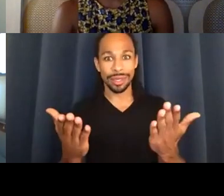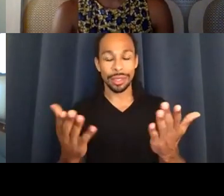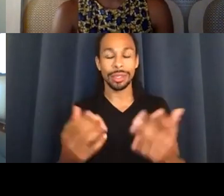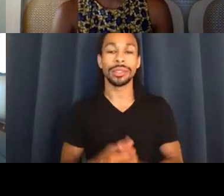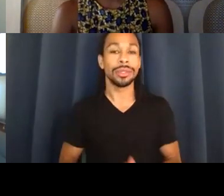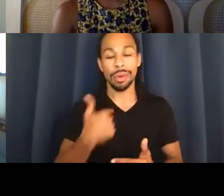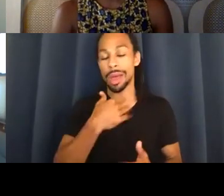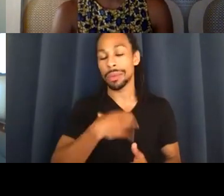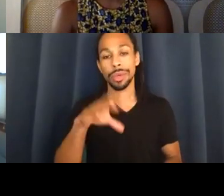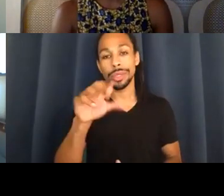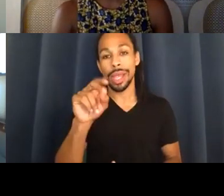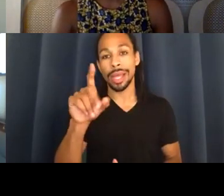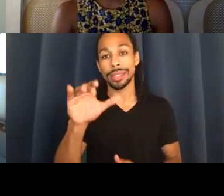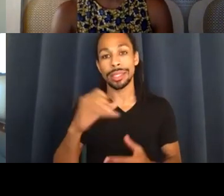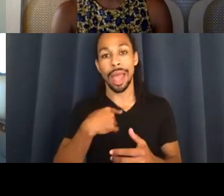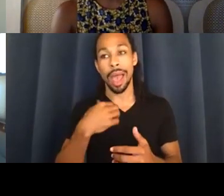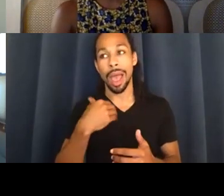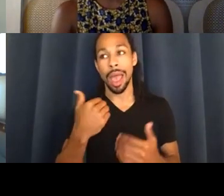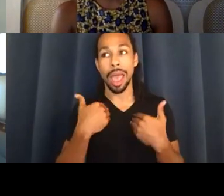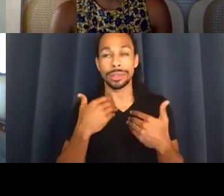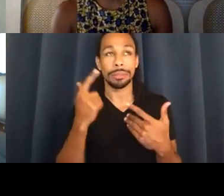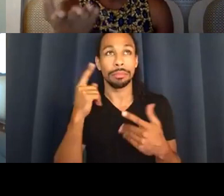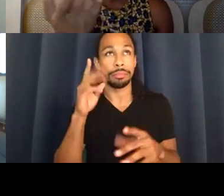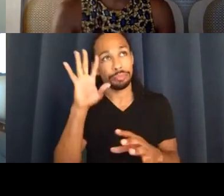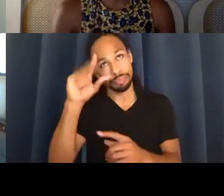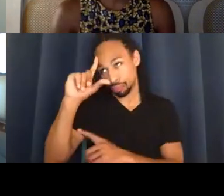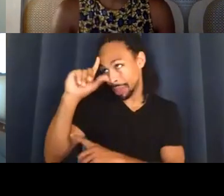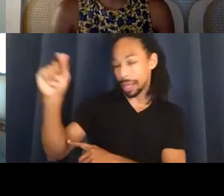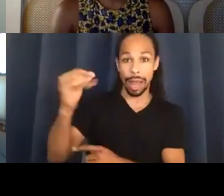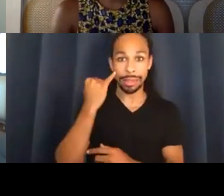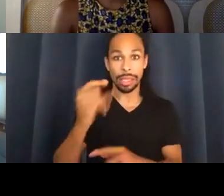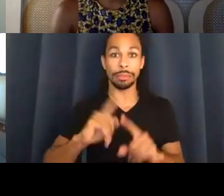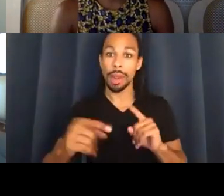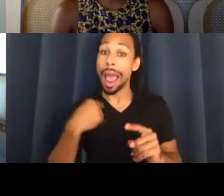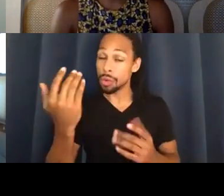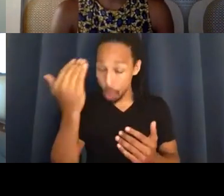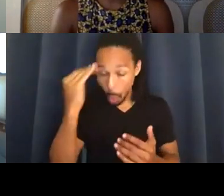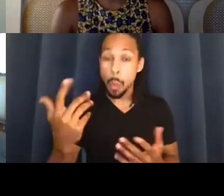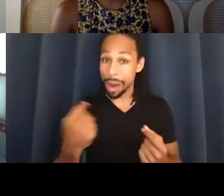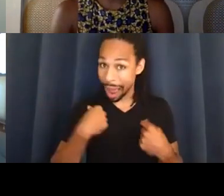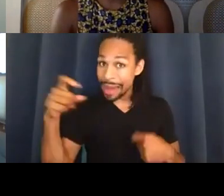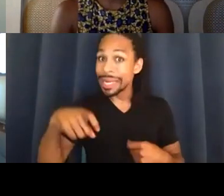but I know what is missing or what I need to do, I need to extricate the compensation